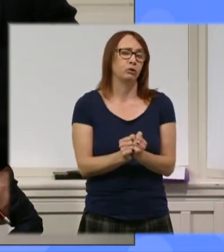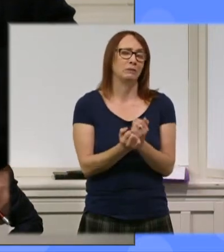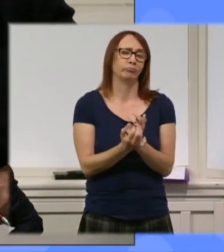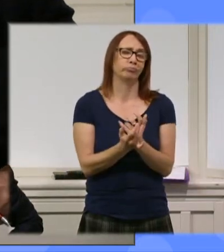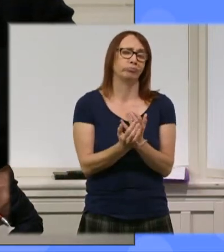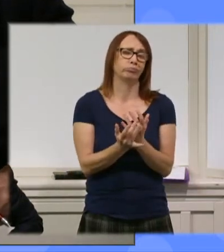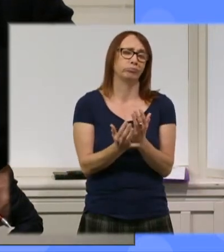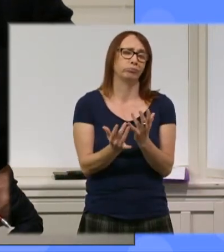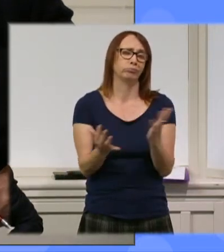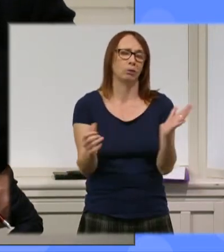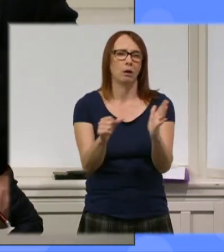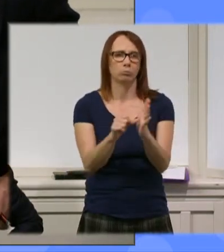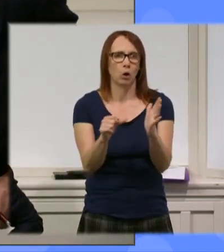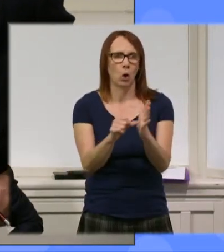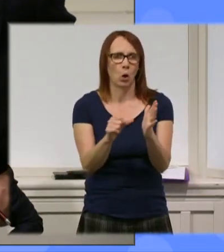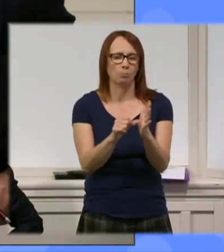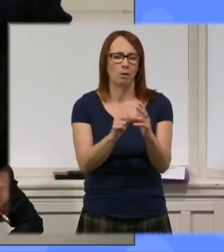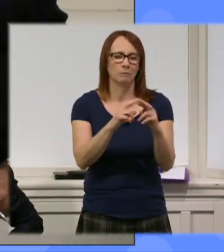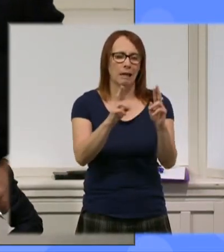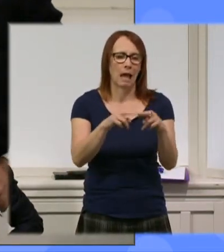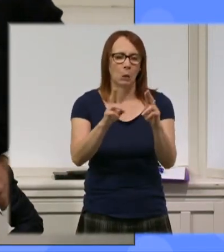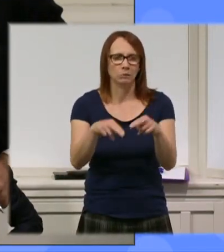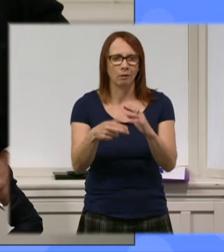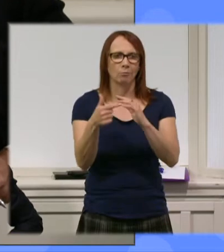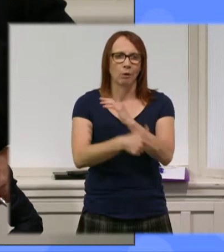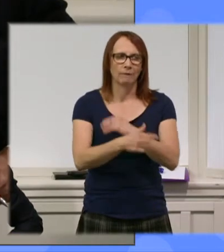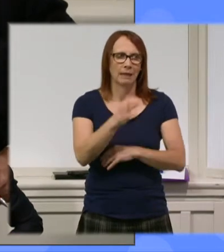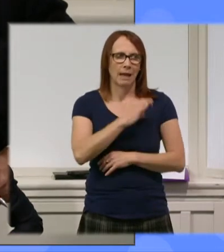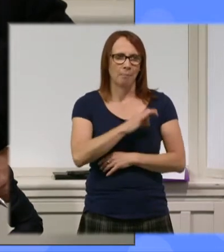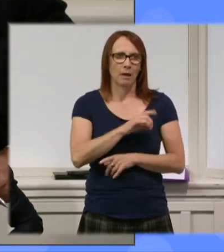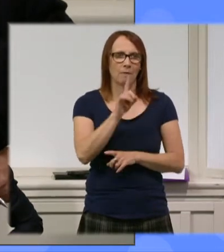claim at poverty benefit I want to take it back I mean this is to to the field